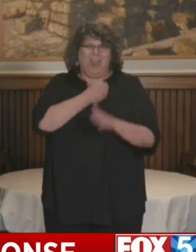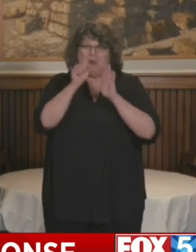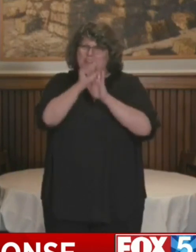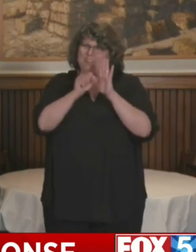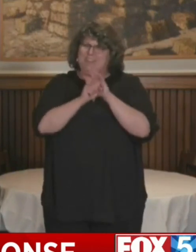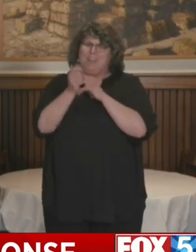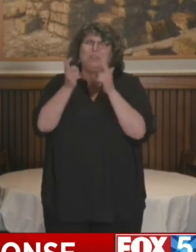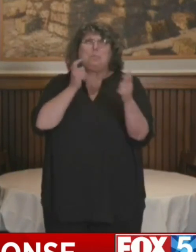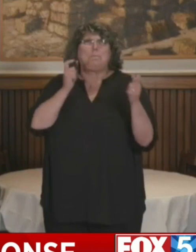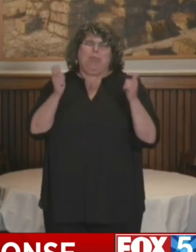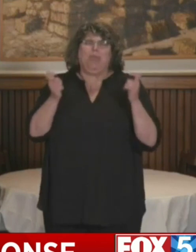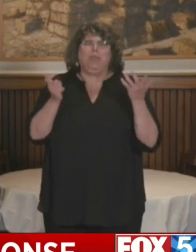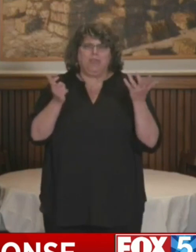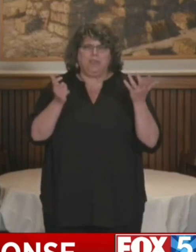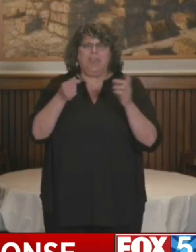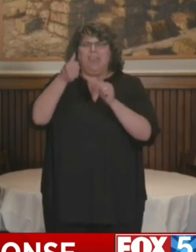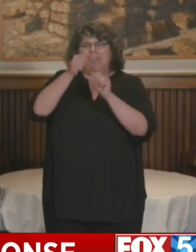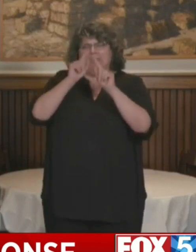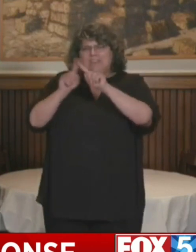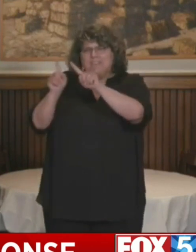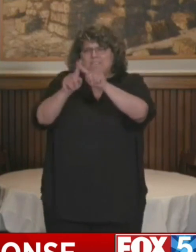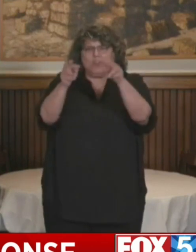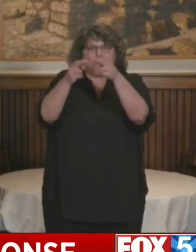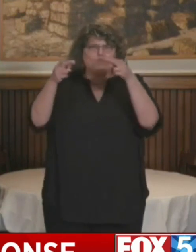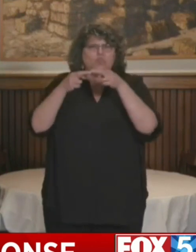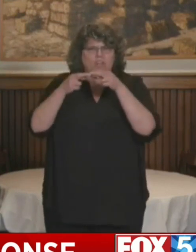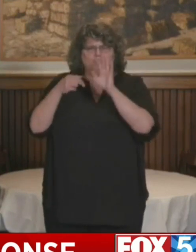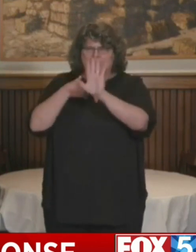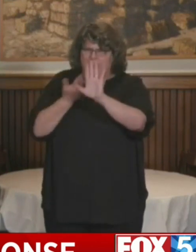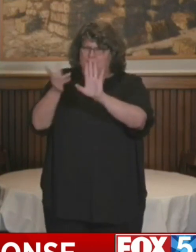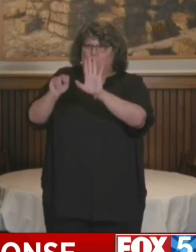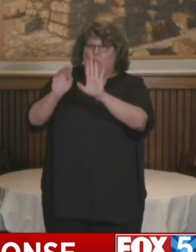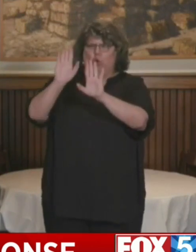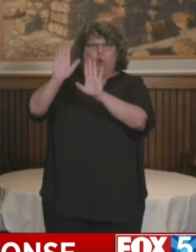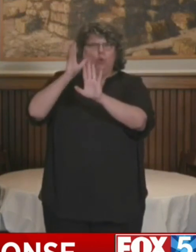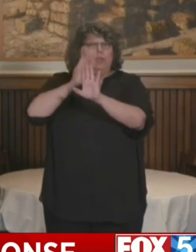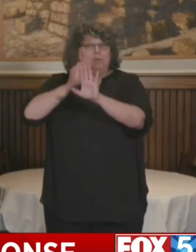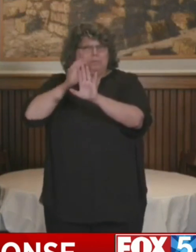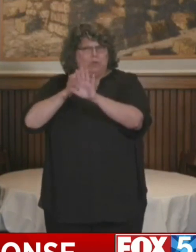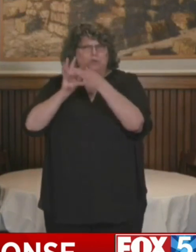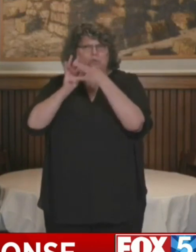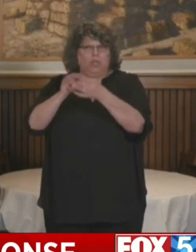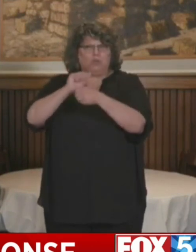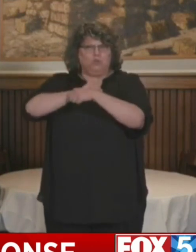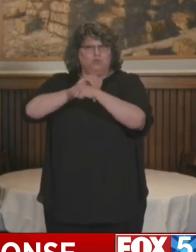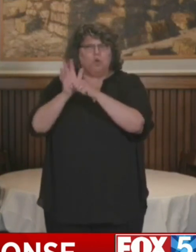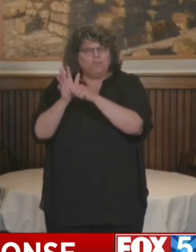CONTINUE TO. MOVE FORWARD AS A STATE ON THE ONE HAND BUT RECOGNIZING THAT THE STATE IS